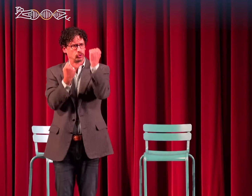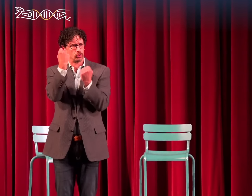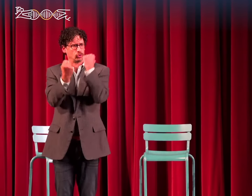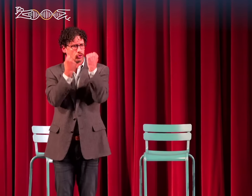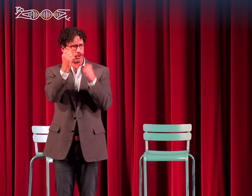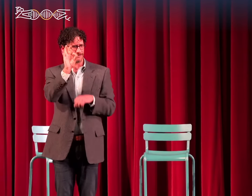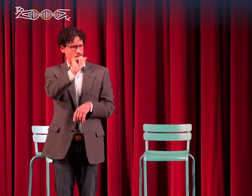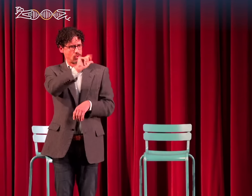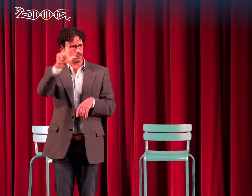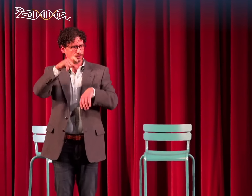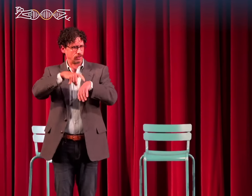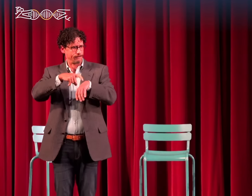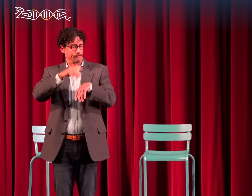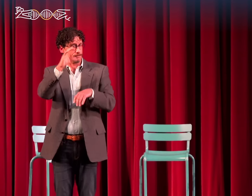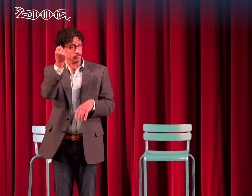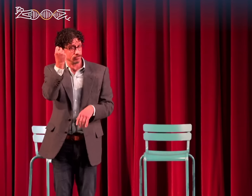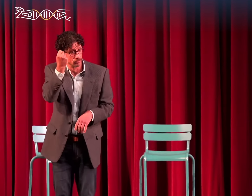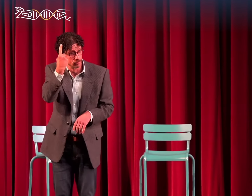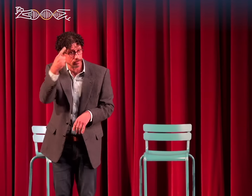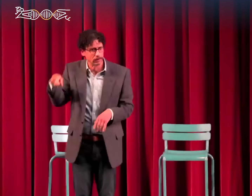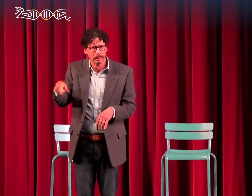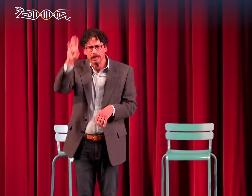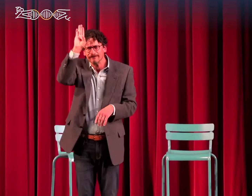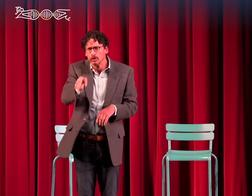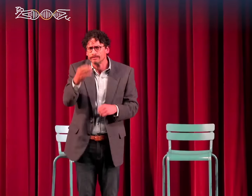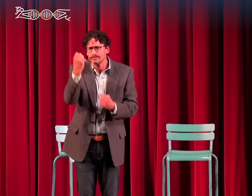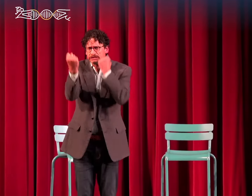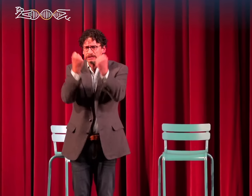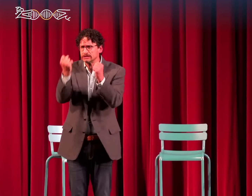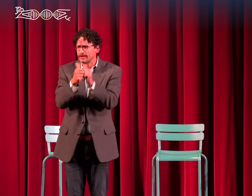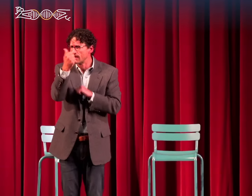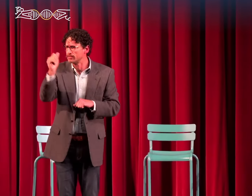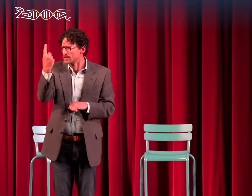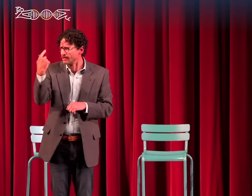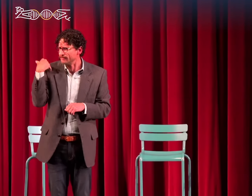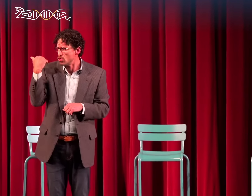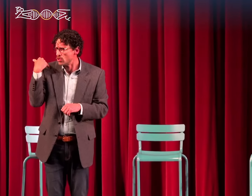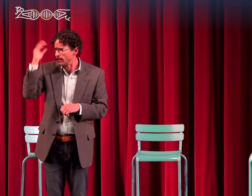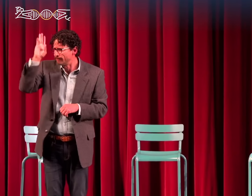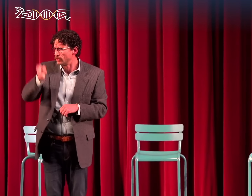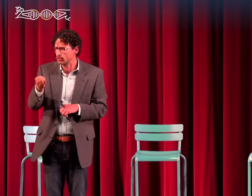were the greatest boxer of all time, now, mind you they never boxed anyone